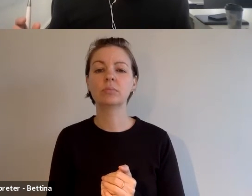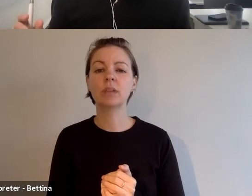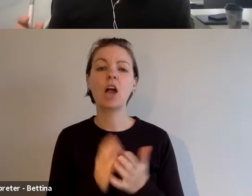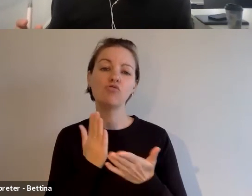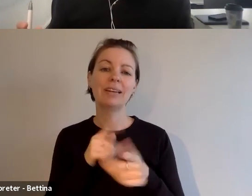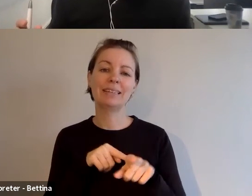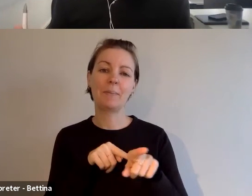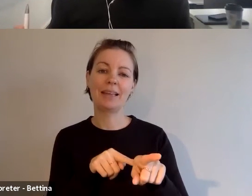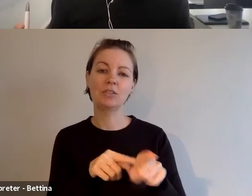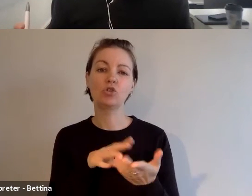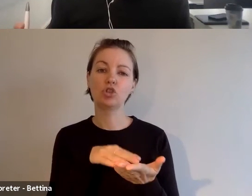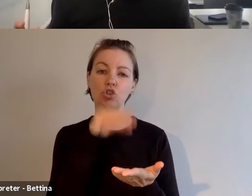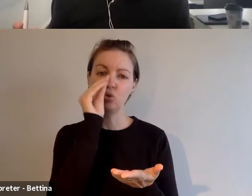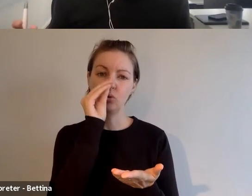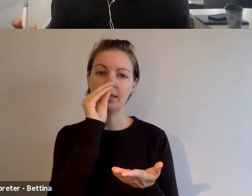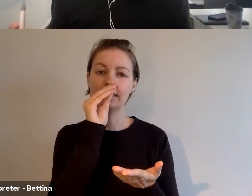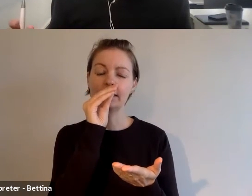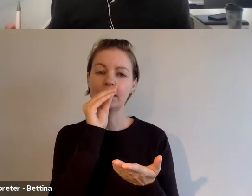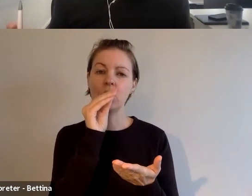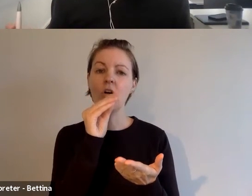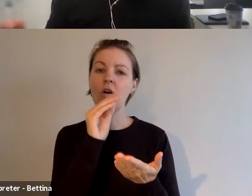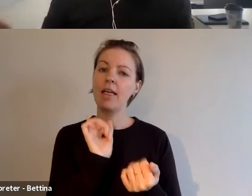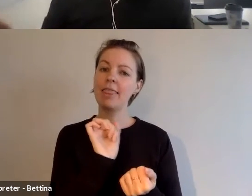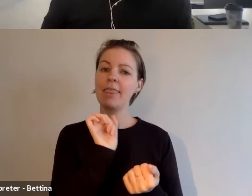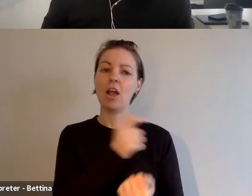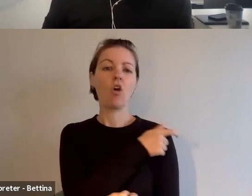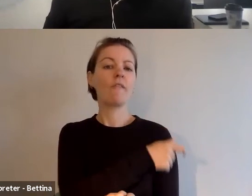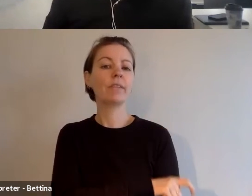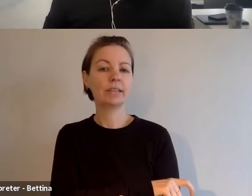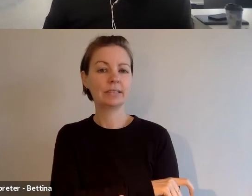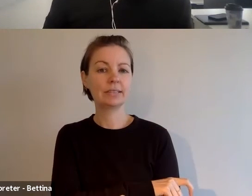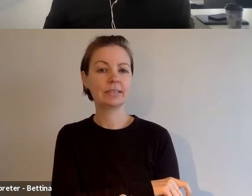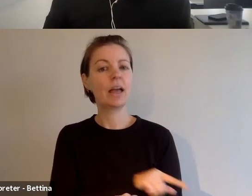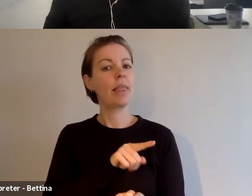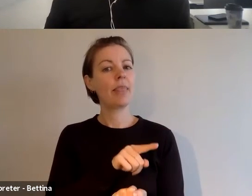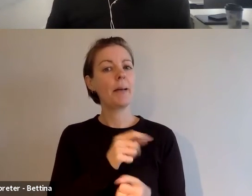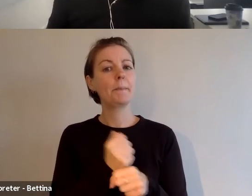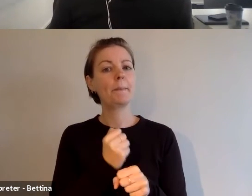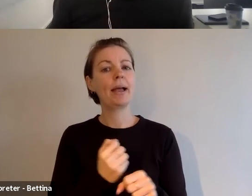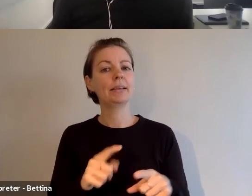and confidence in their discipline was a beneficial when they are working in the sort of settings.